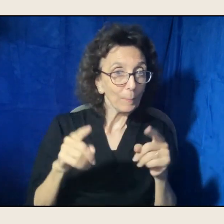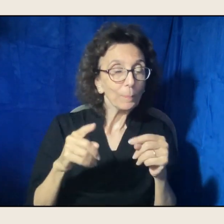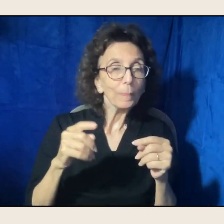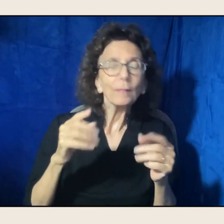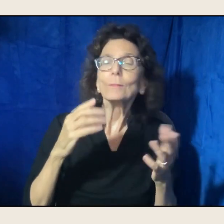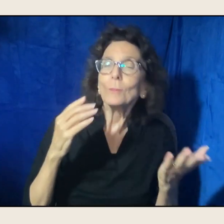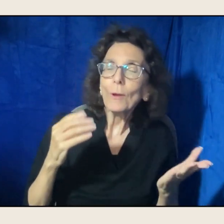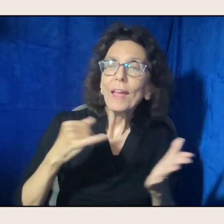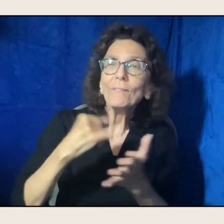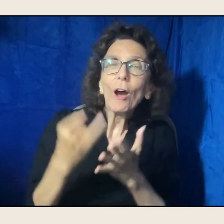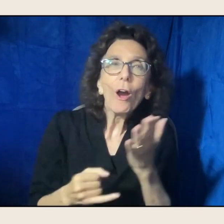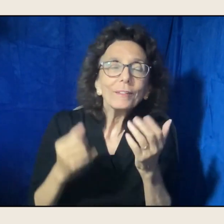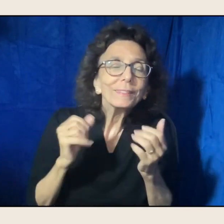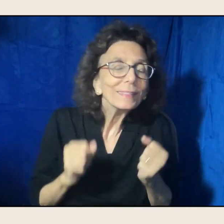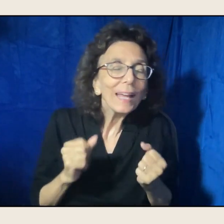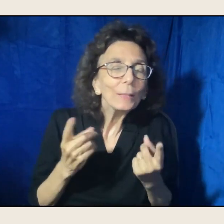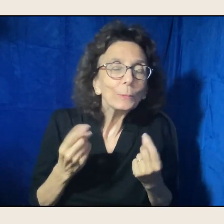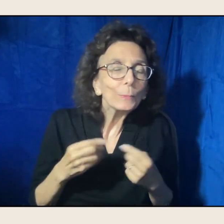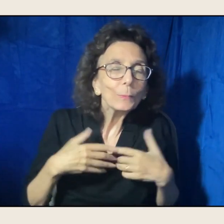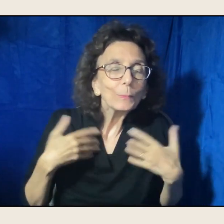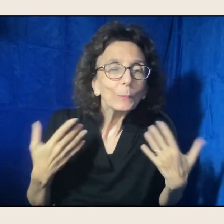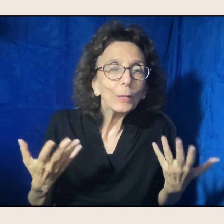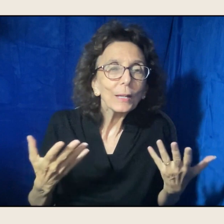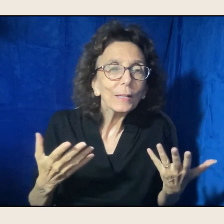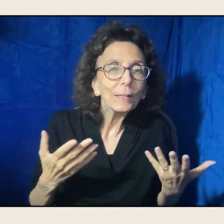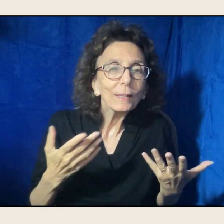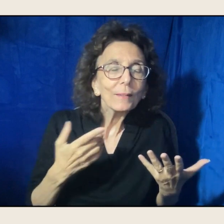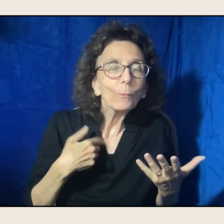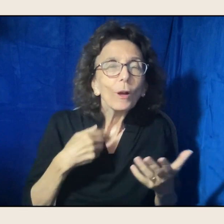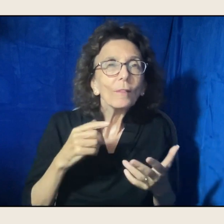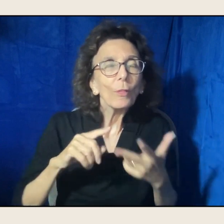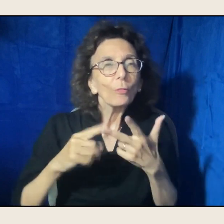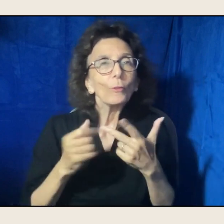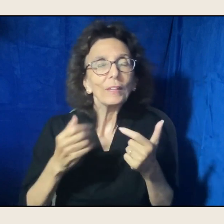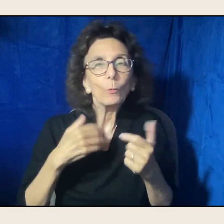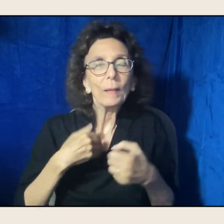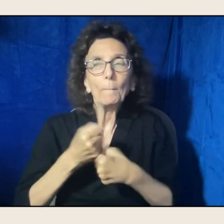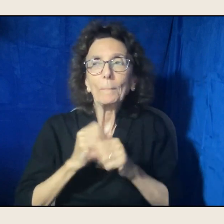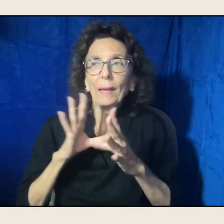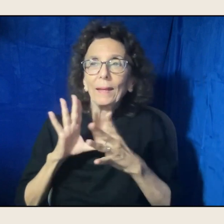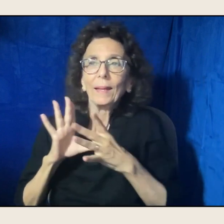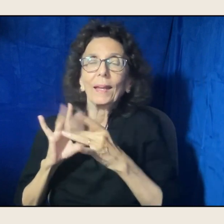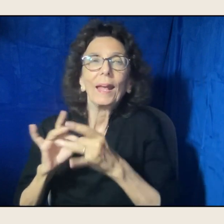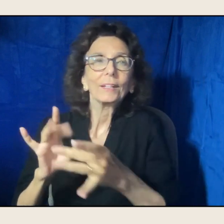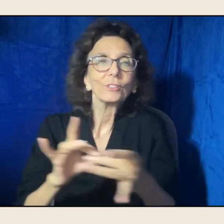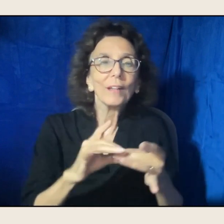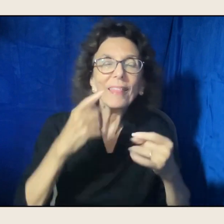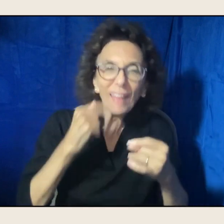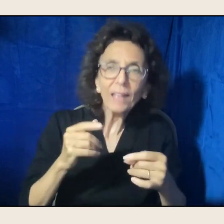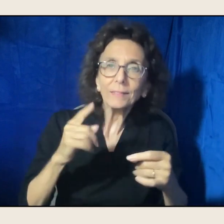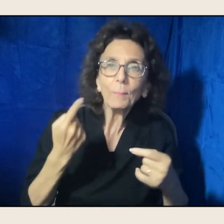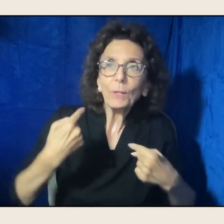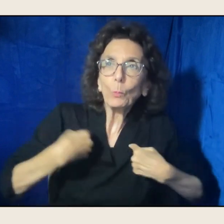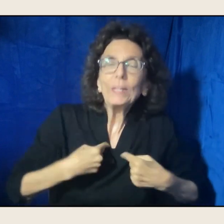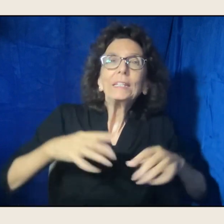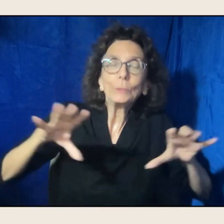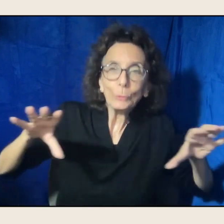also the third factor is connectivity. That's an action. So I had this idea for Flint